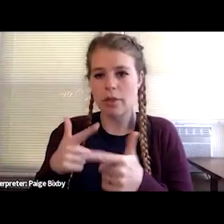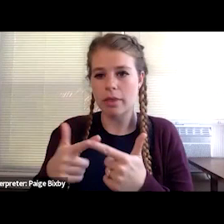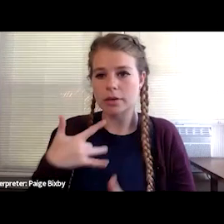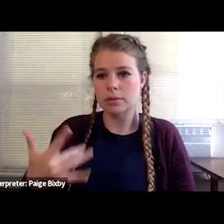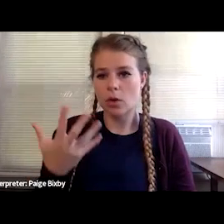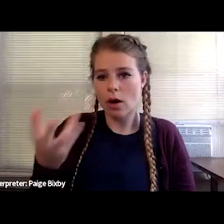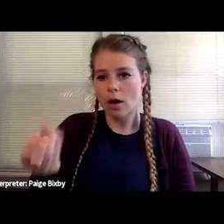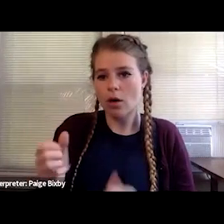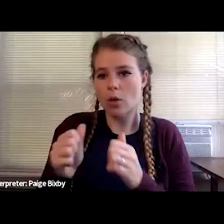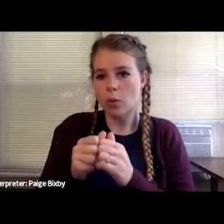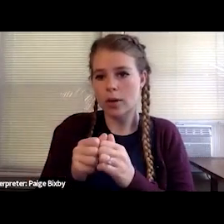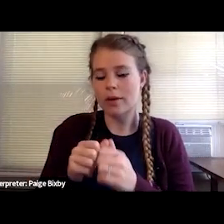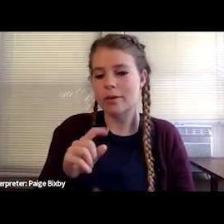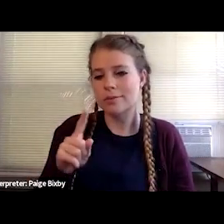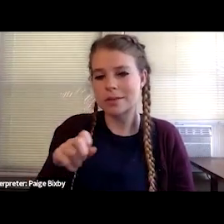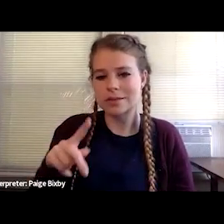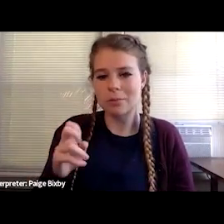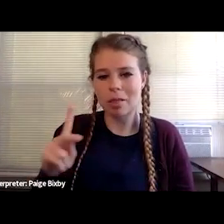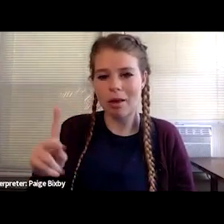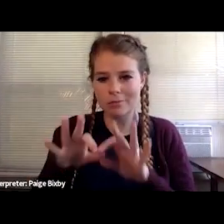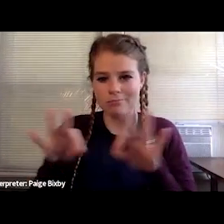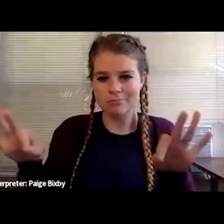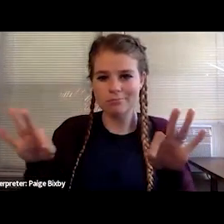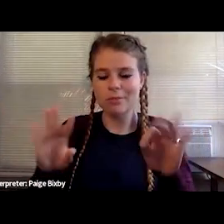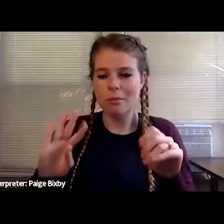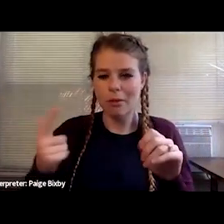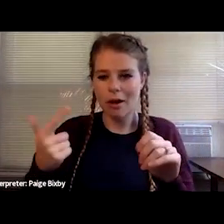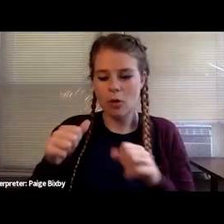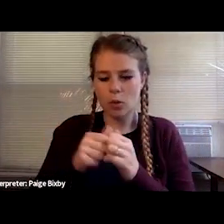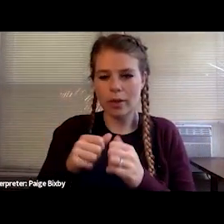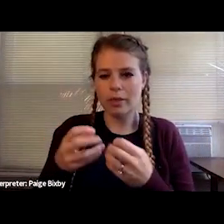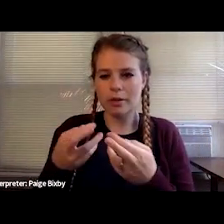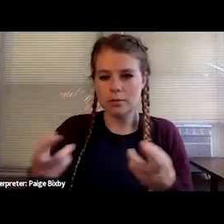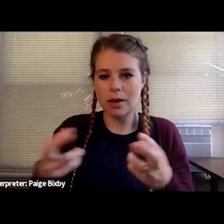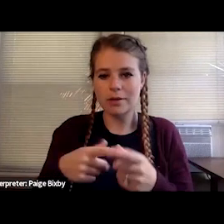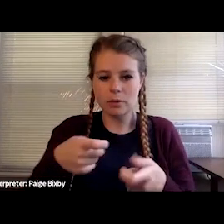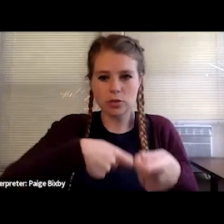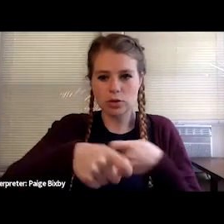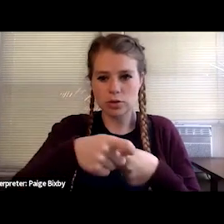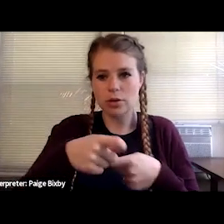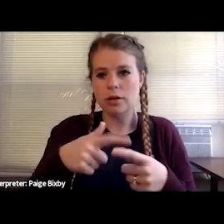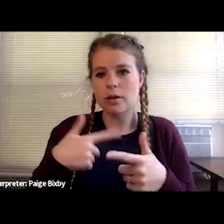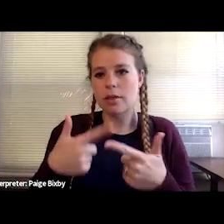a Ziploc gallon sized bag of the supplies, and we change them with our supplies and then we provide them with kind of a take home bag